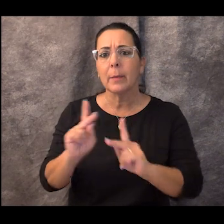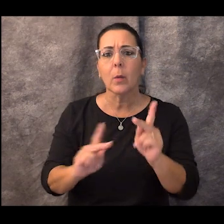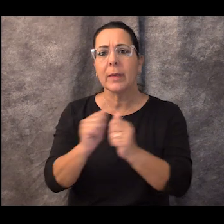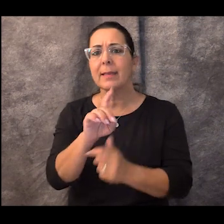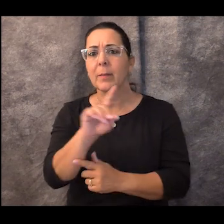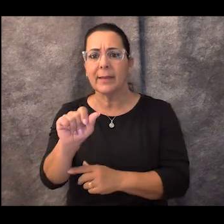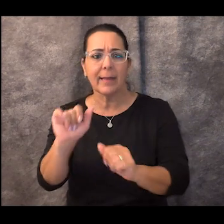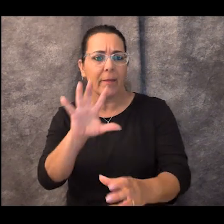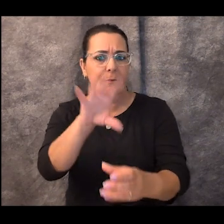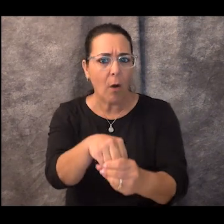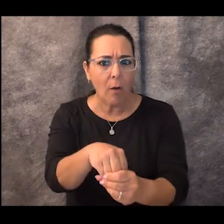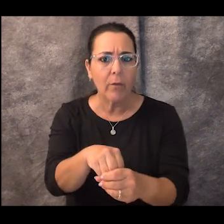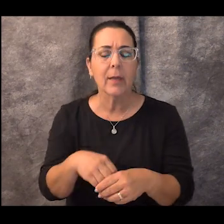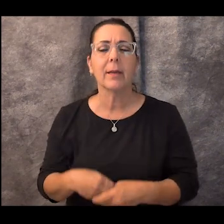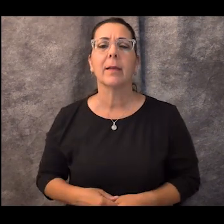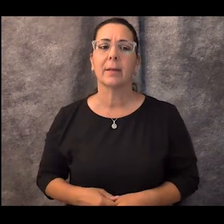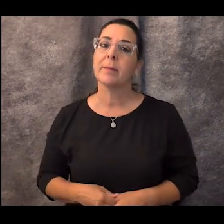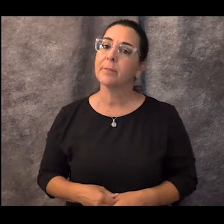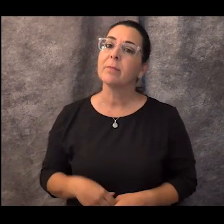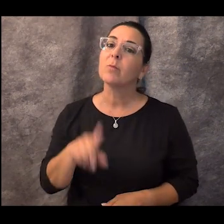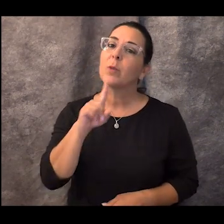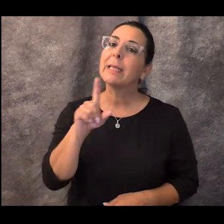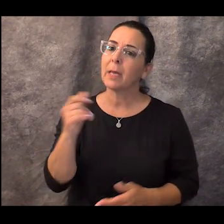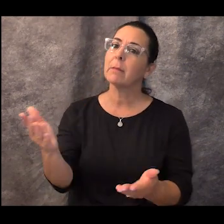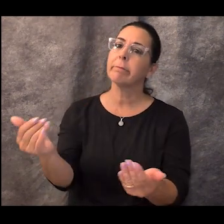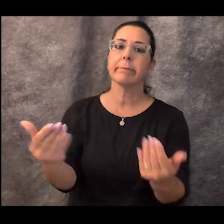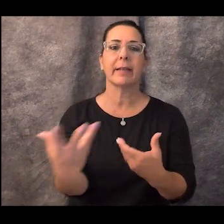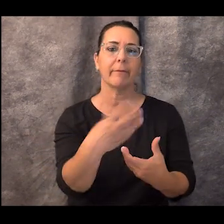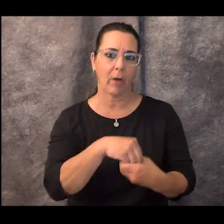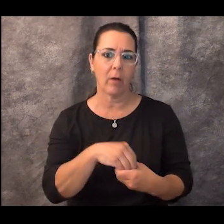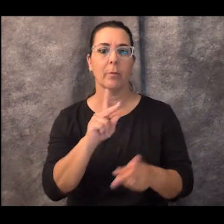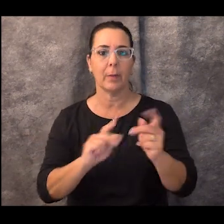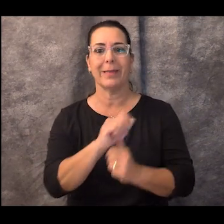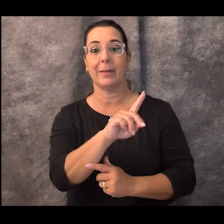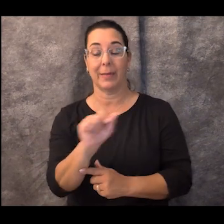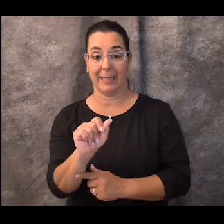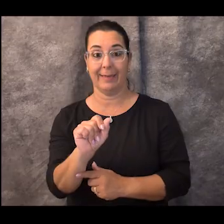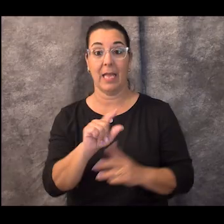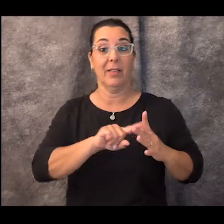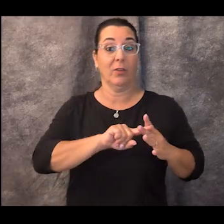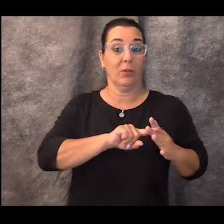And I think you really have to include people with disabilities from the start of the process to make it accessible.